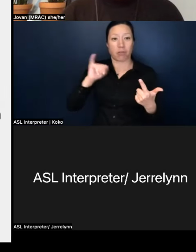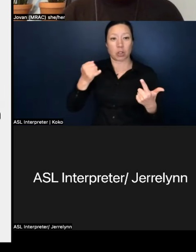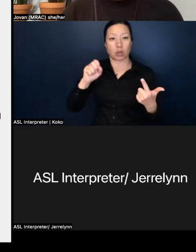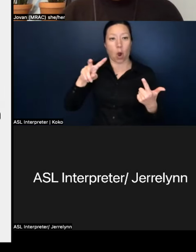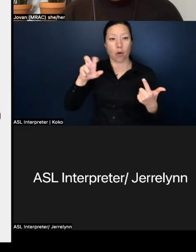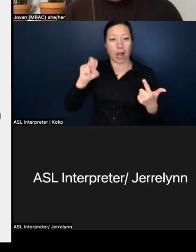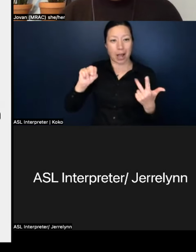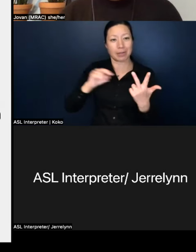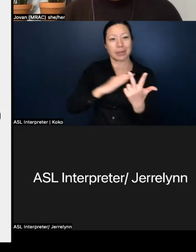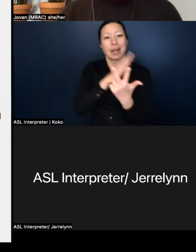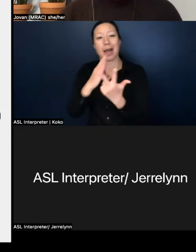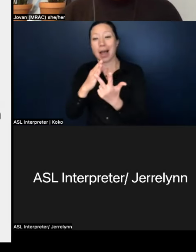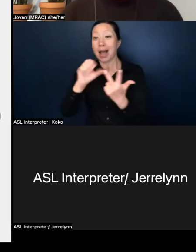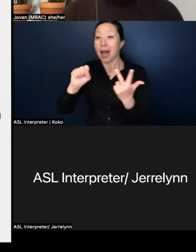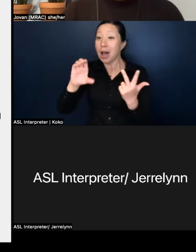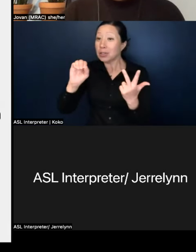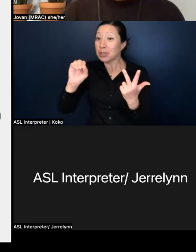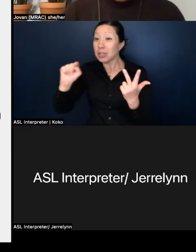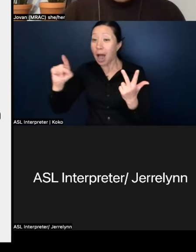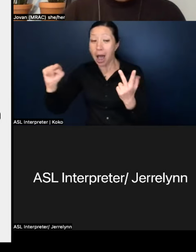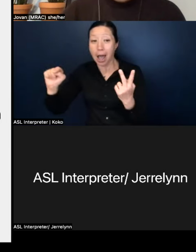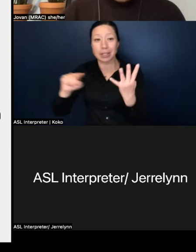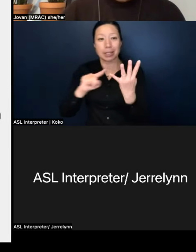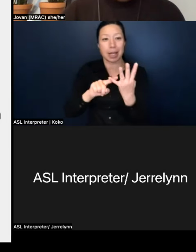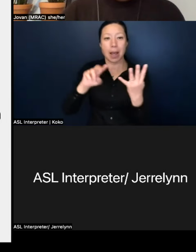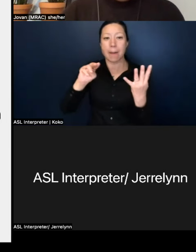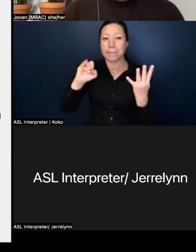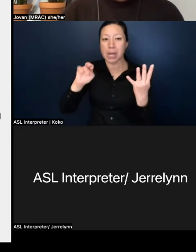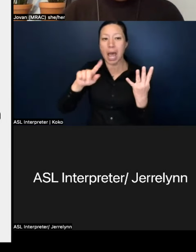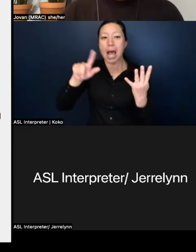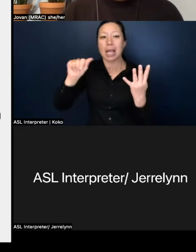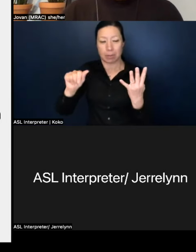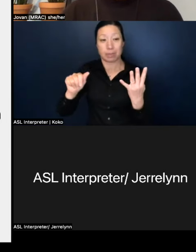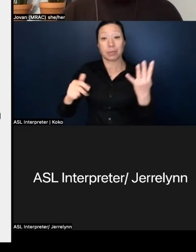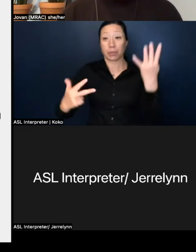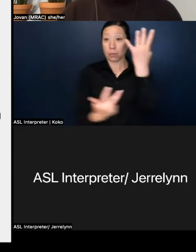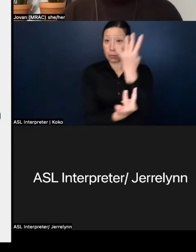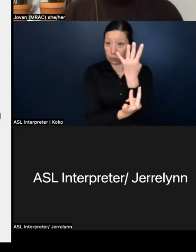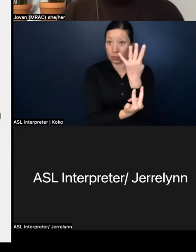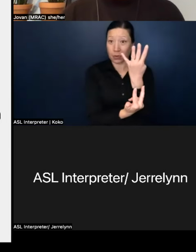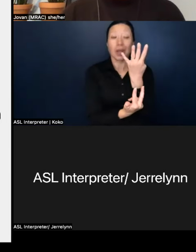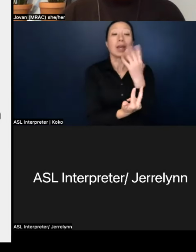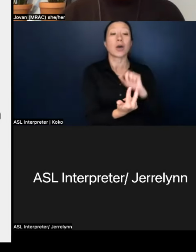The second row has the rest of our wonderful team, Kathy, Becky, and Sam, who's also on this call.